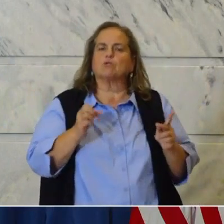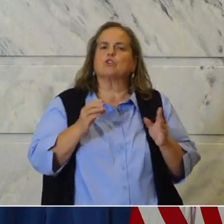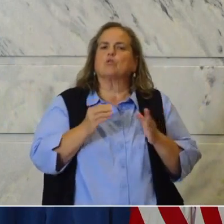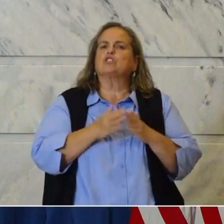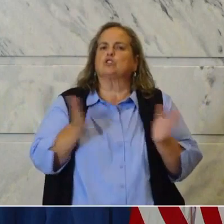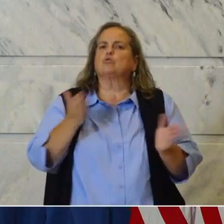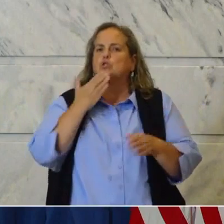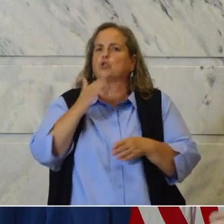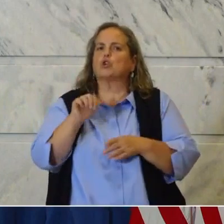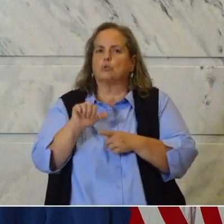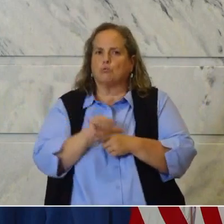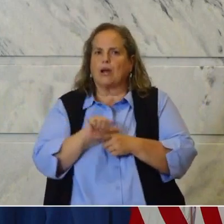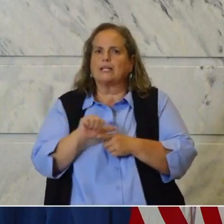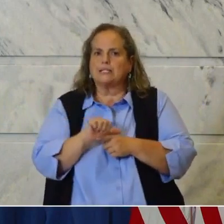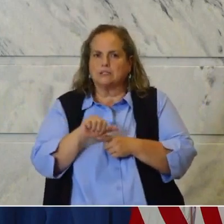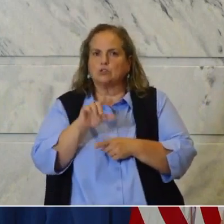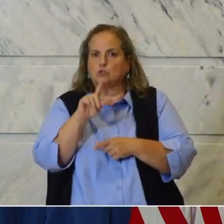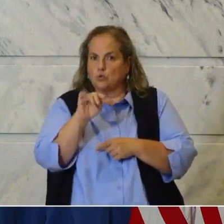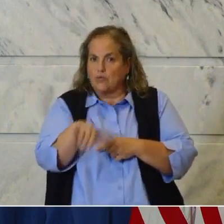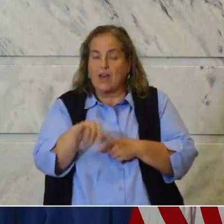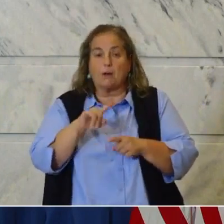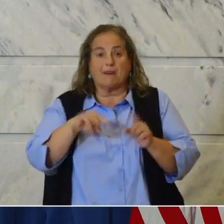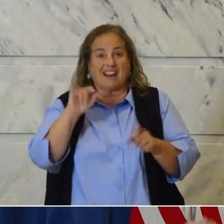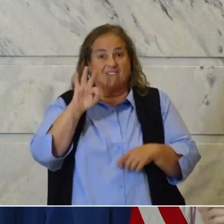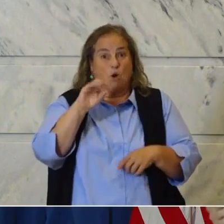But it's a little bit different if it's an office that a couple of people come